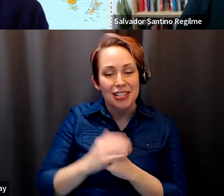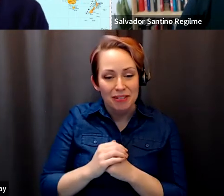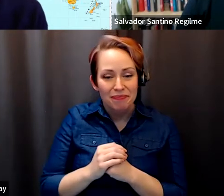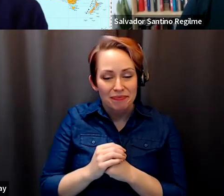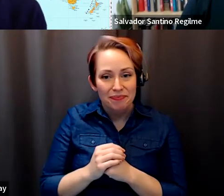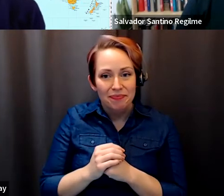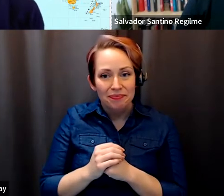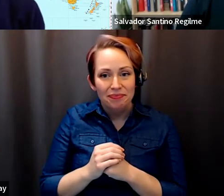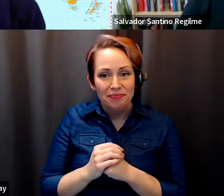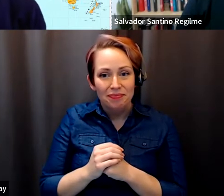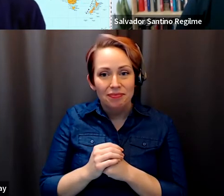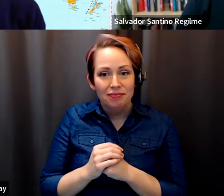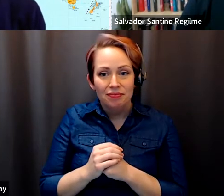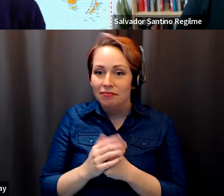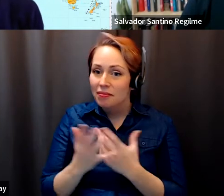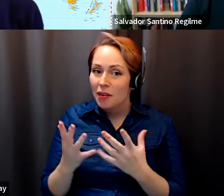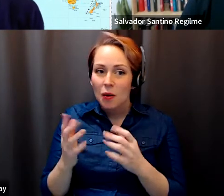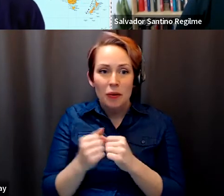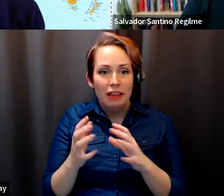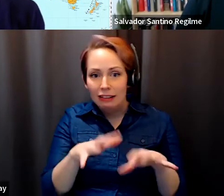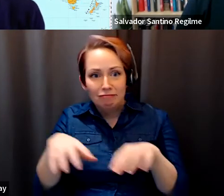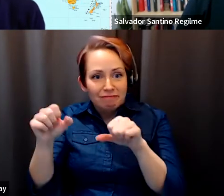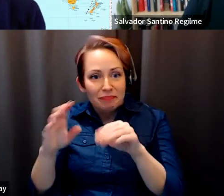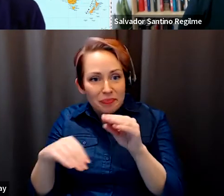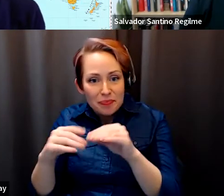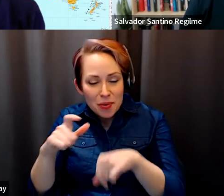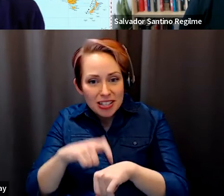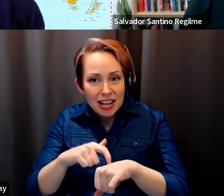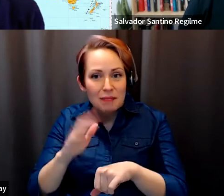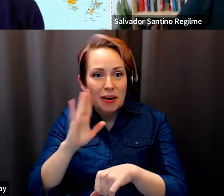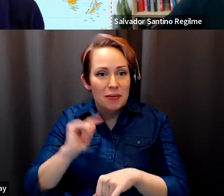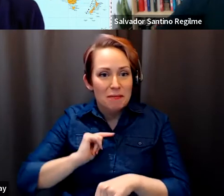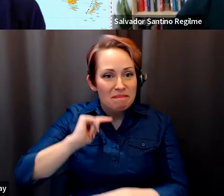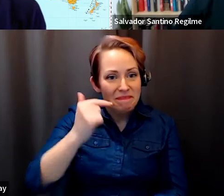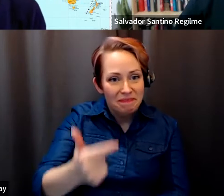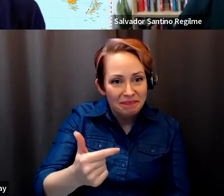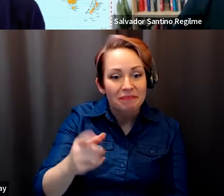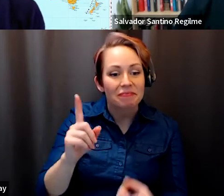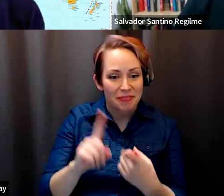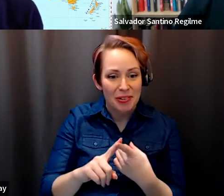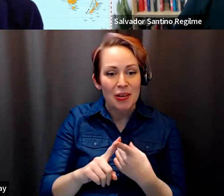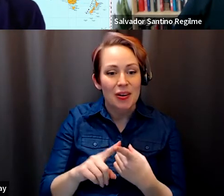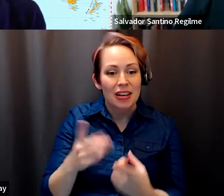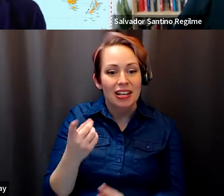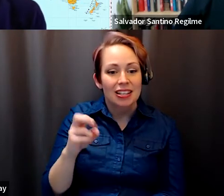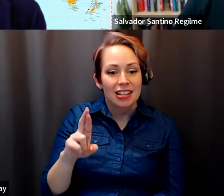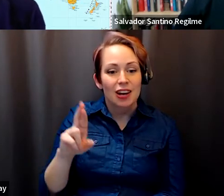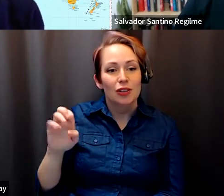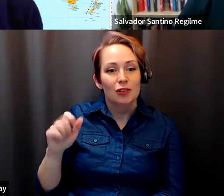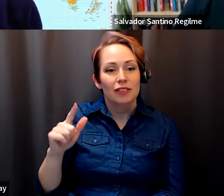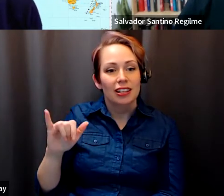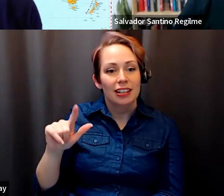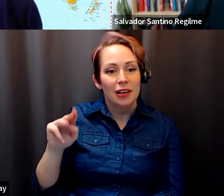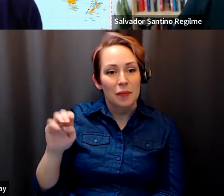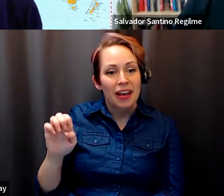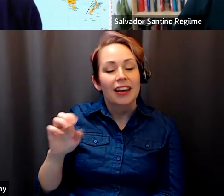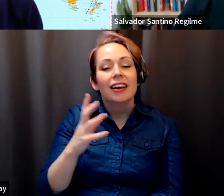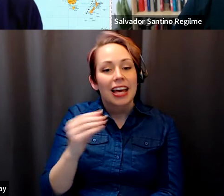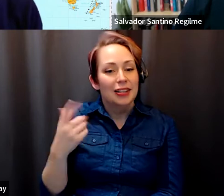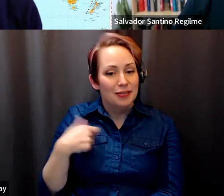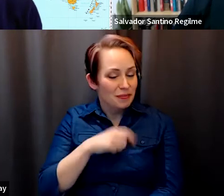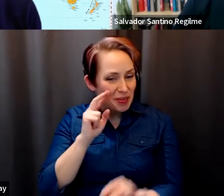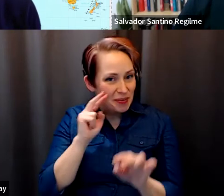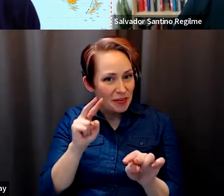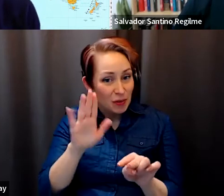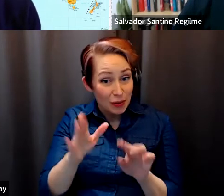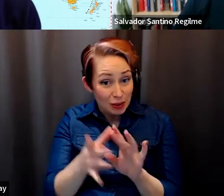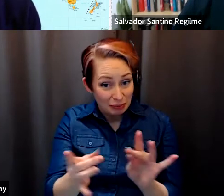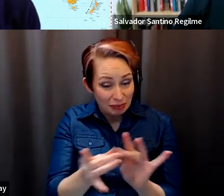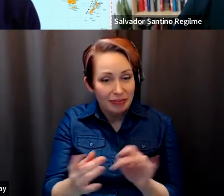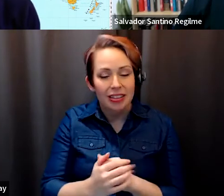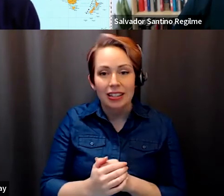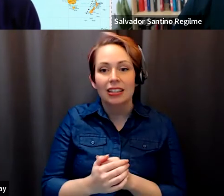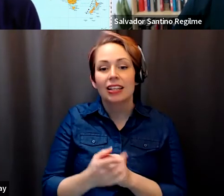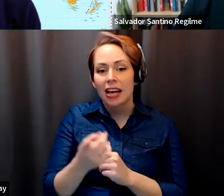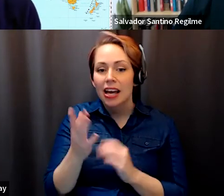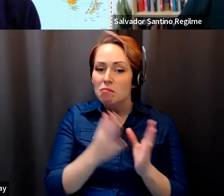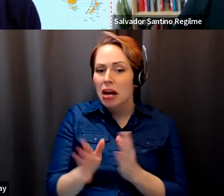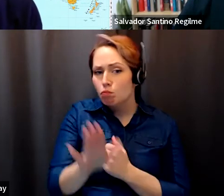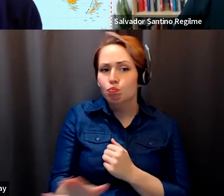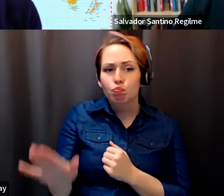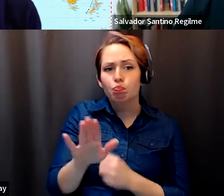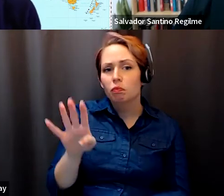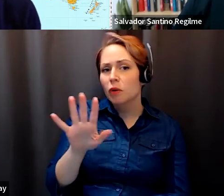Paul Gellert: I think, without taking up too much more time, I just want to turn the floor over to Dr reveal may, and we look forward to your talk he plans to go about 45 minutes, and after that we'll have.